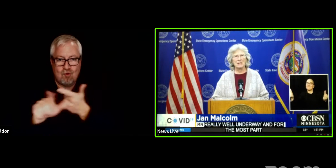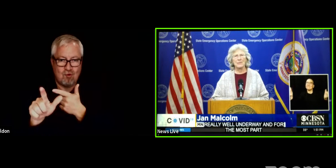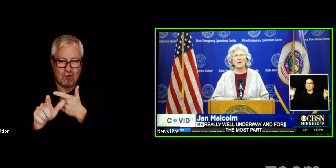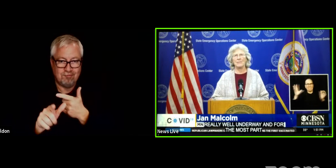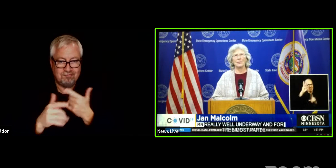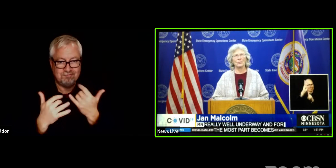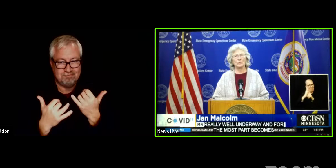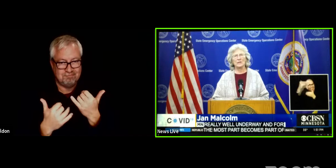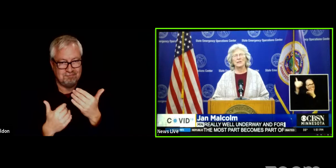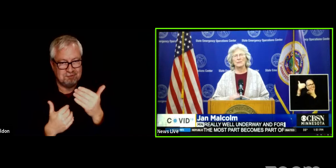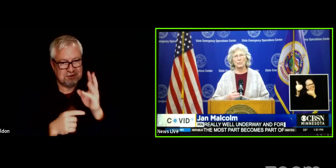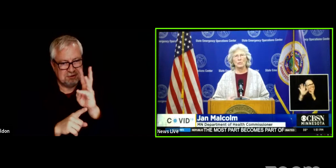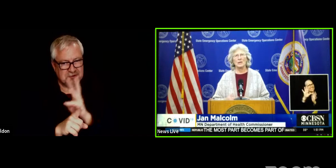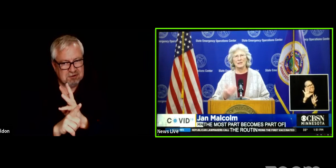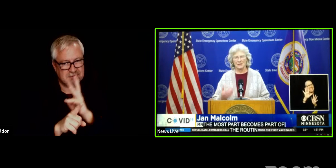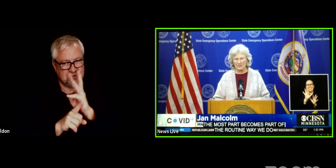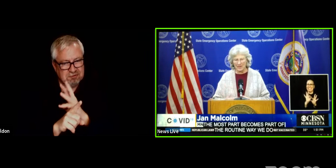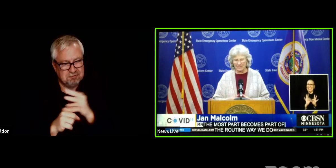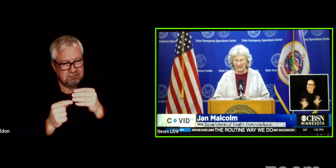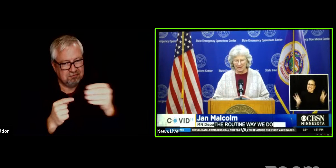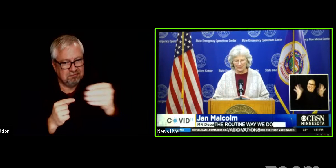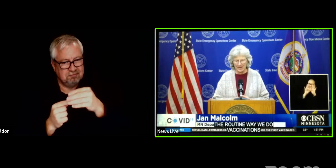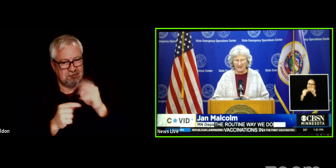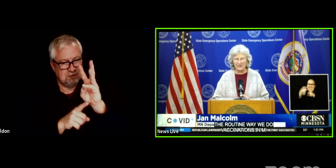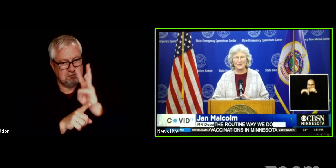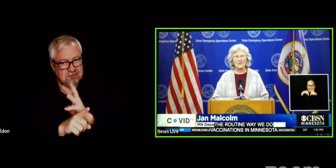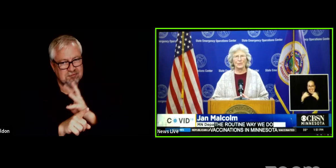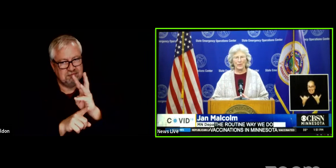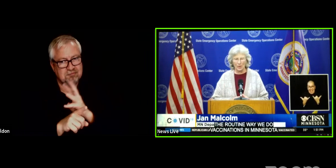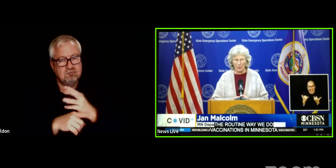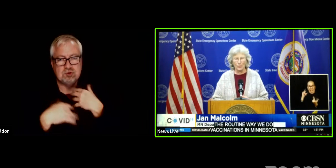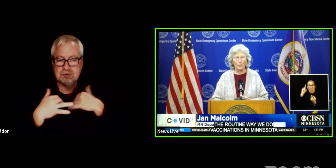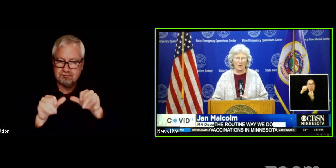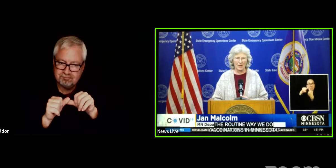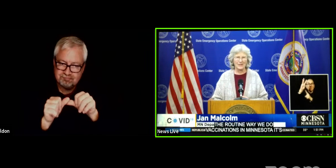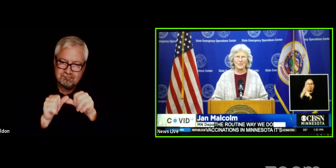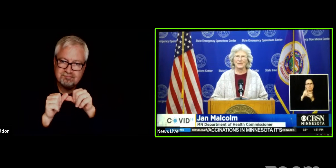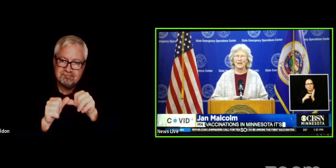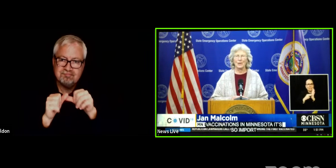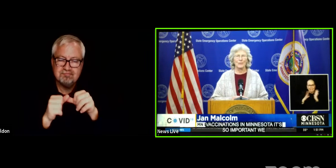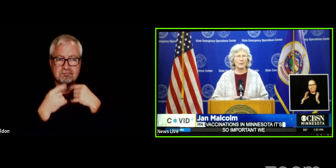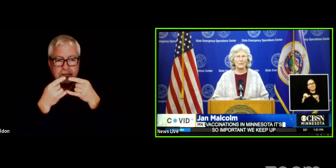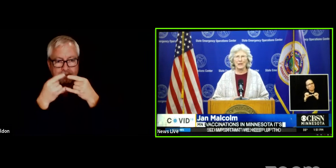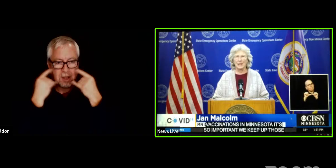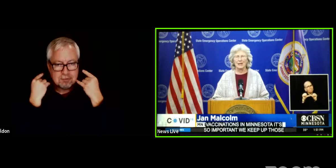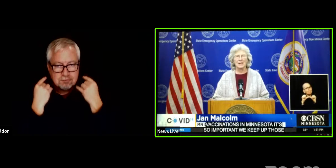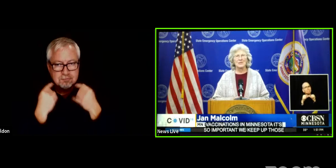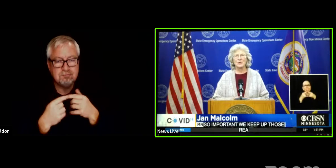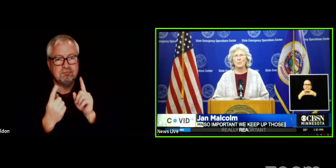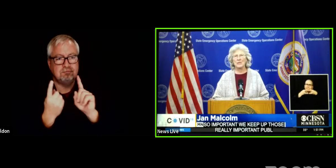KEEP UP THOSE REALLY IMPORTANT PUBLIC HEALTH PRACTICES THAT WE KNOW WORK. AS WE'VE SAID OVER AND OVER AGAIN, SO MUCH